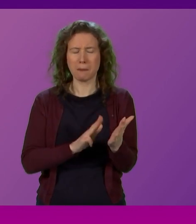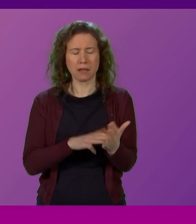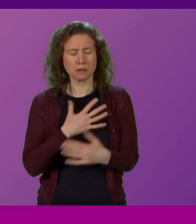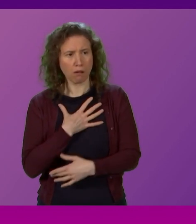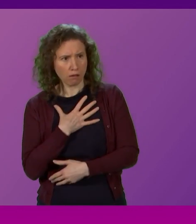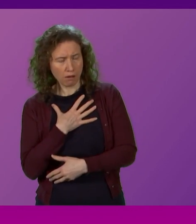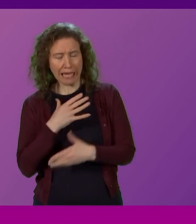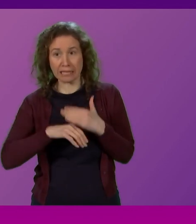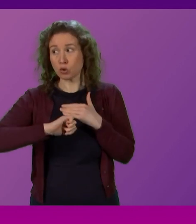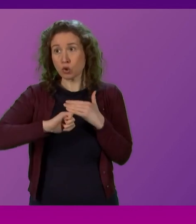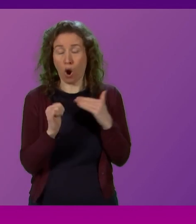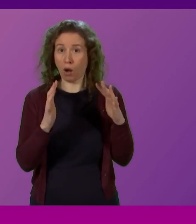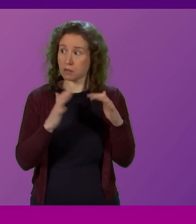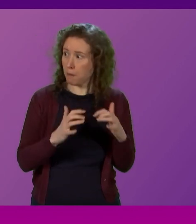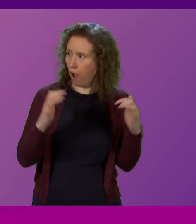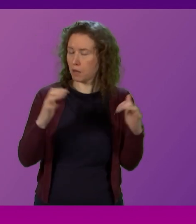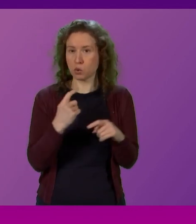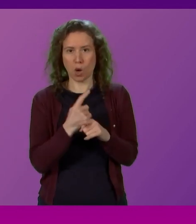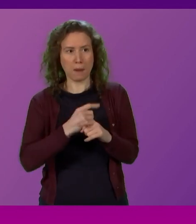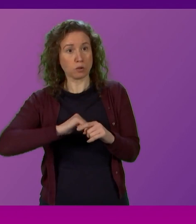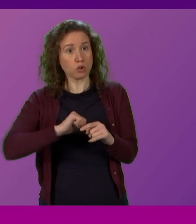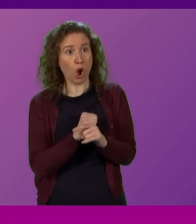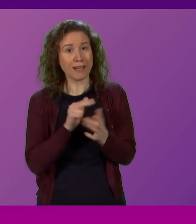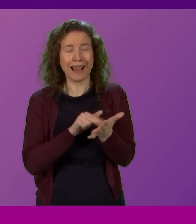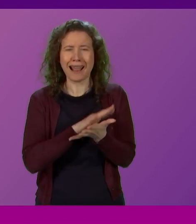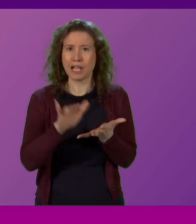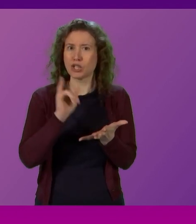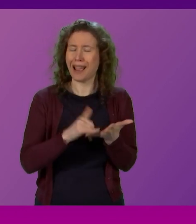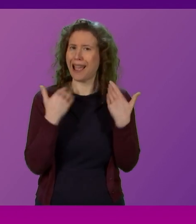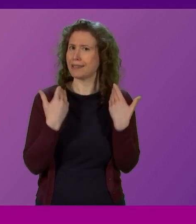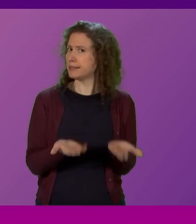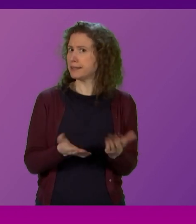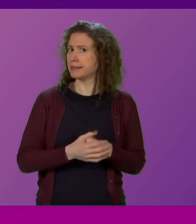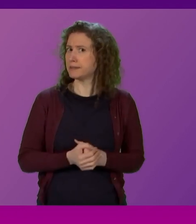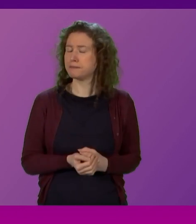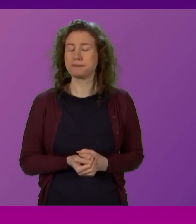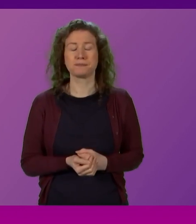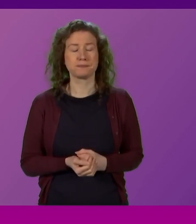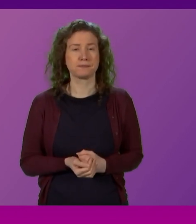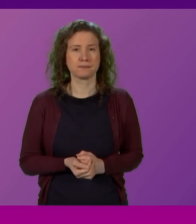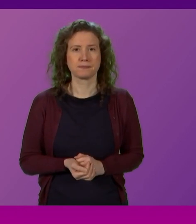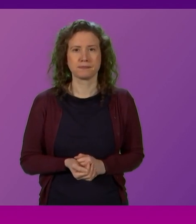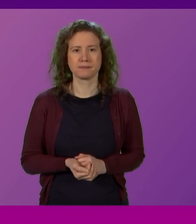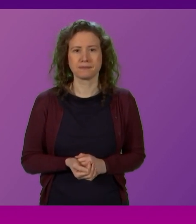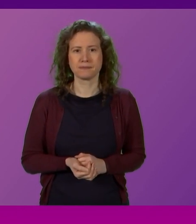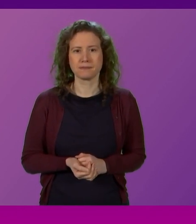Scotland’s Parliament, about Scotland’s national health service?